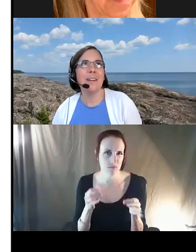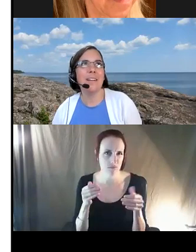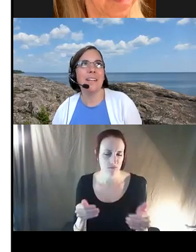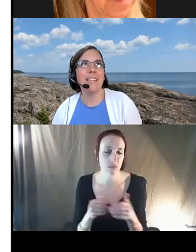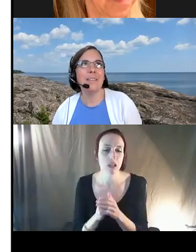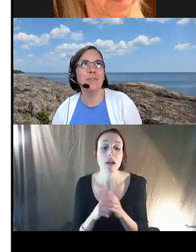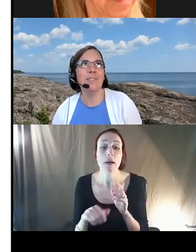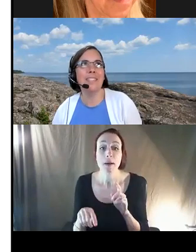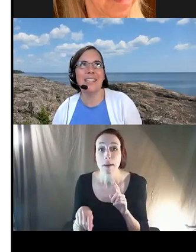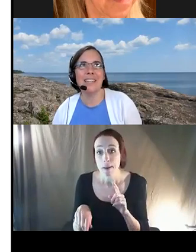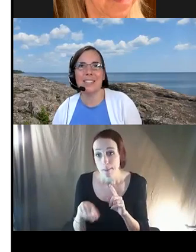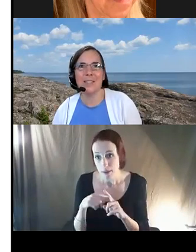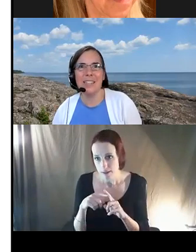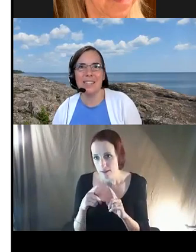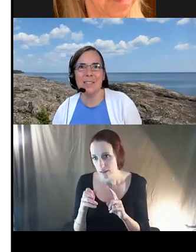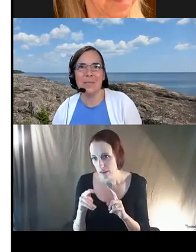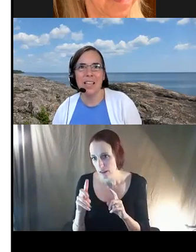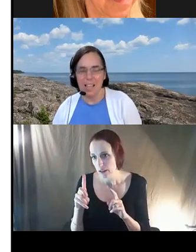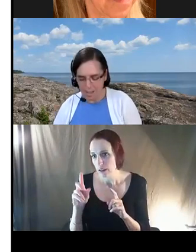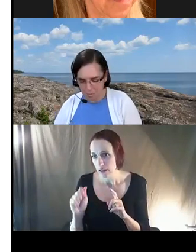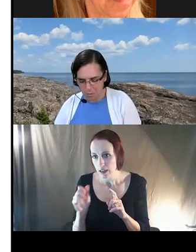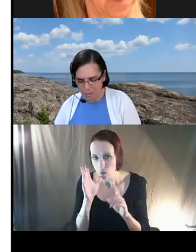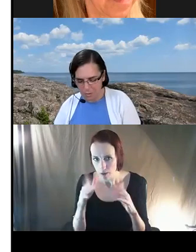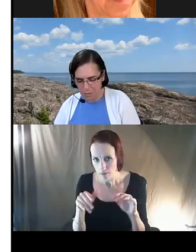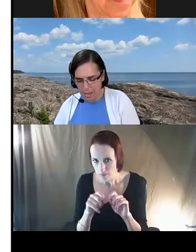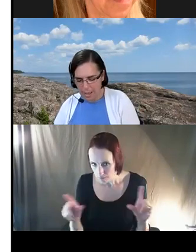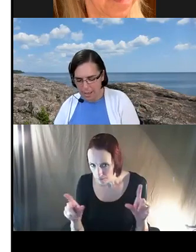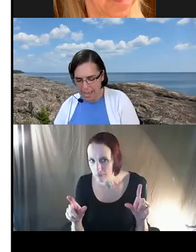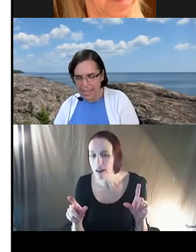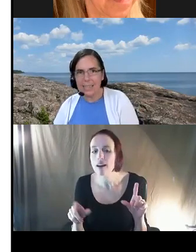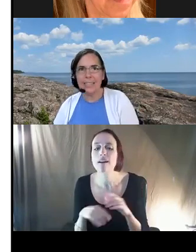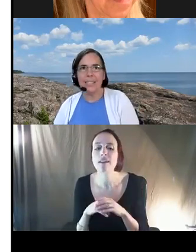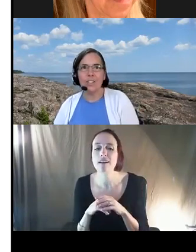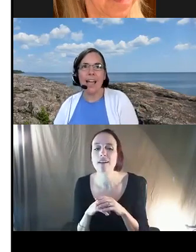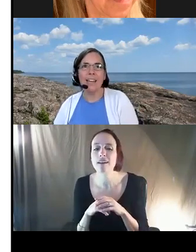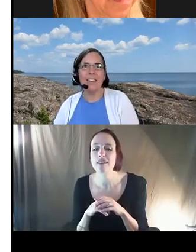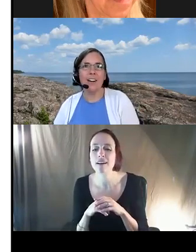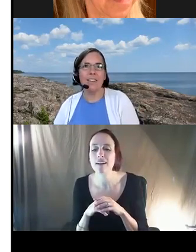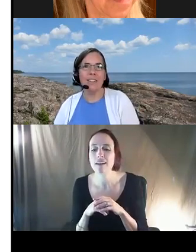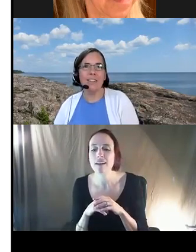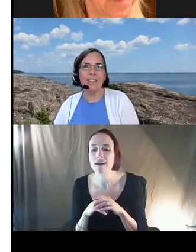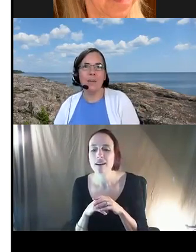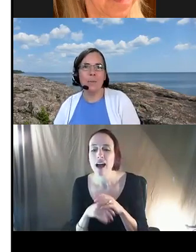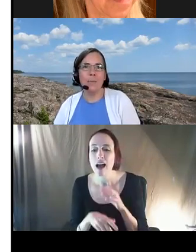while Glenda moves to the next screen. I am going to add into the chat an article that will